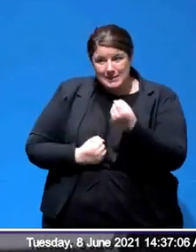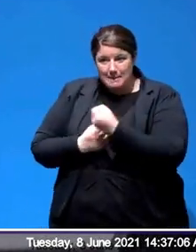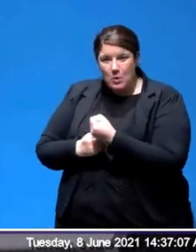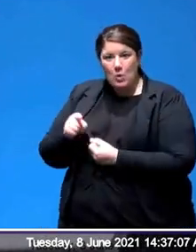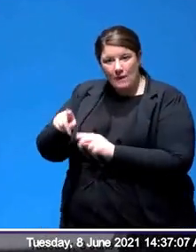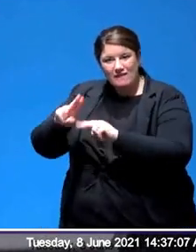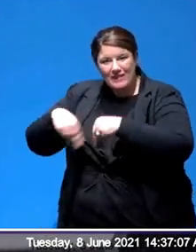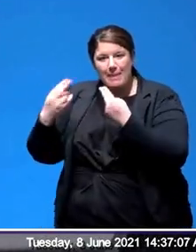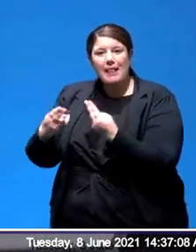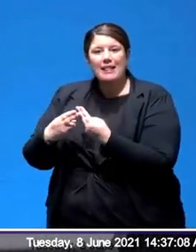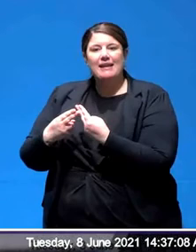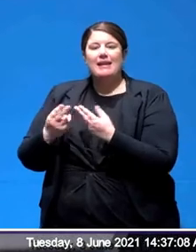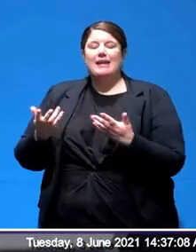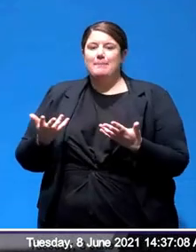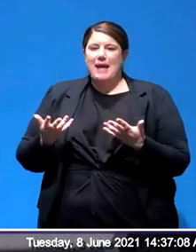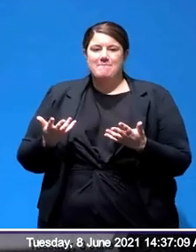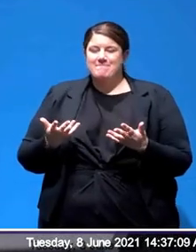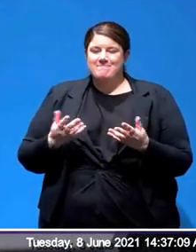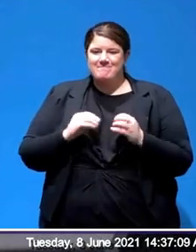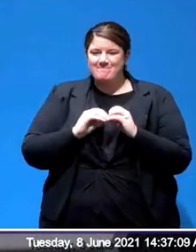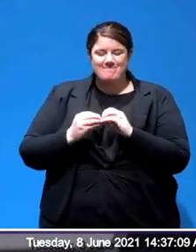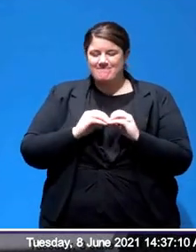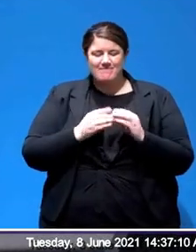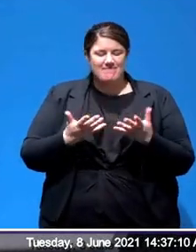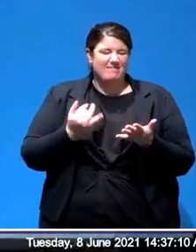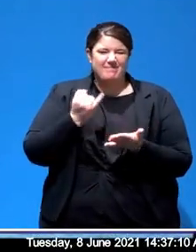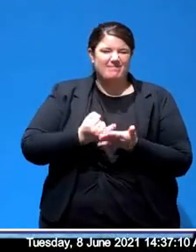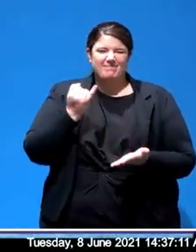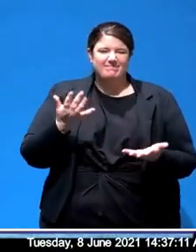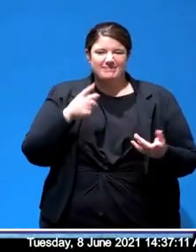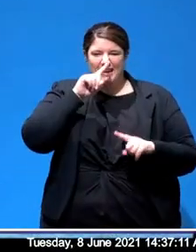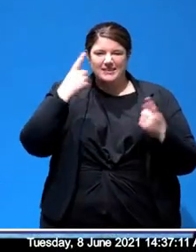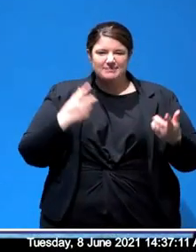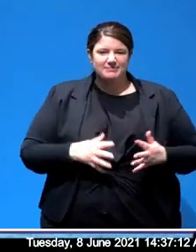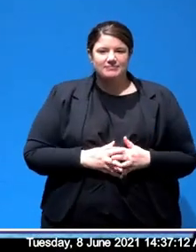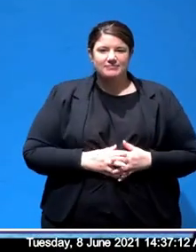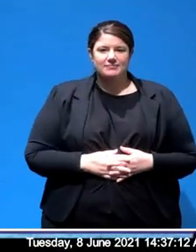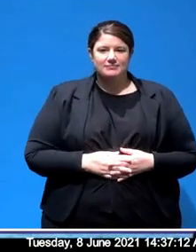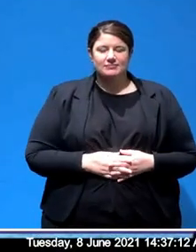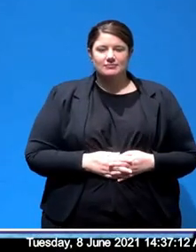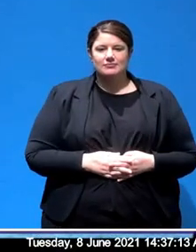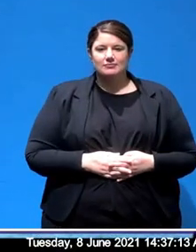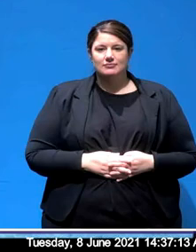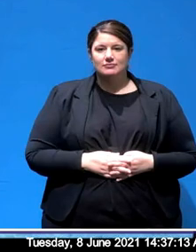But I couldn't make it happen. Were there reports of bullying by community members?